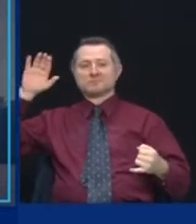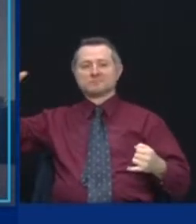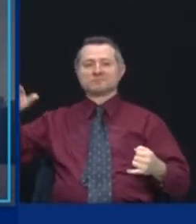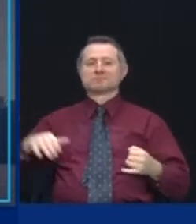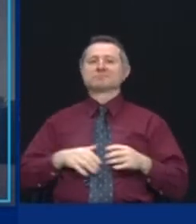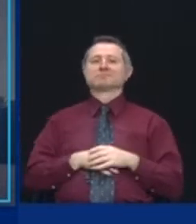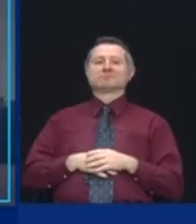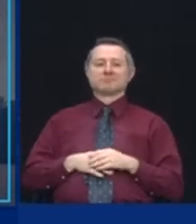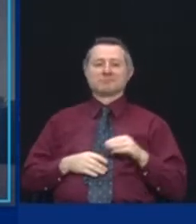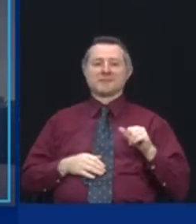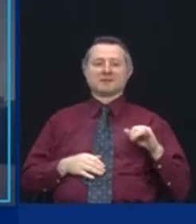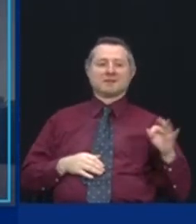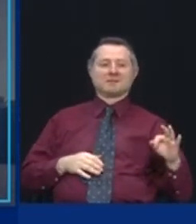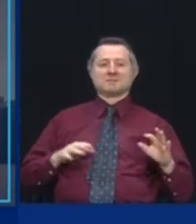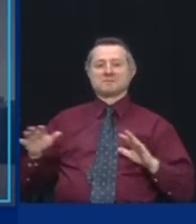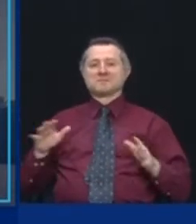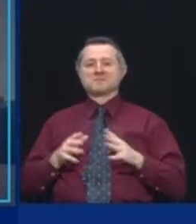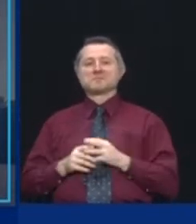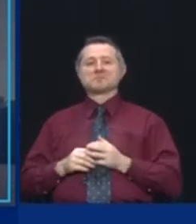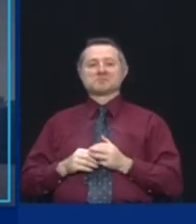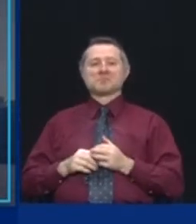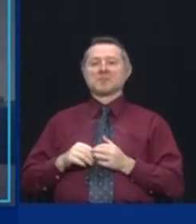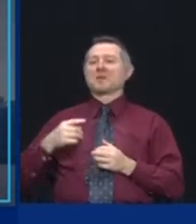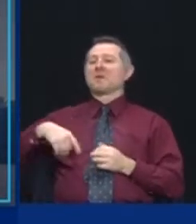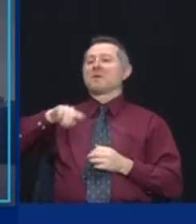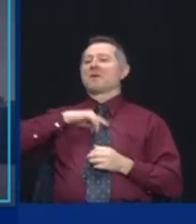THE BEST WE CAN, COORDINATING WITH NEW JERSEY, CONNECTICUT.